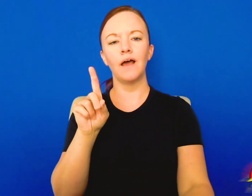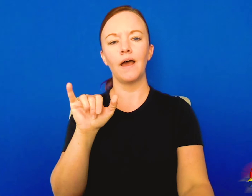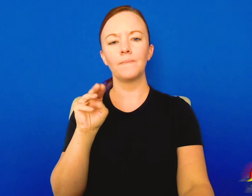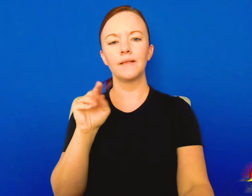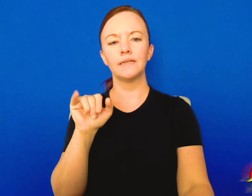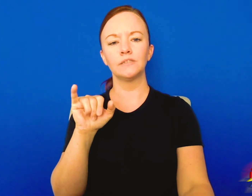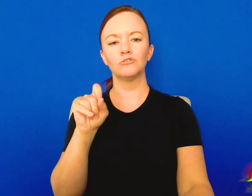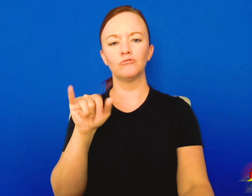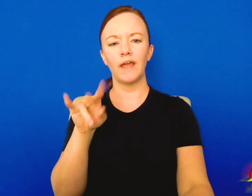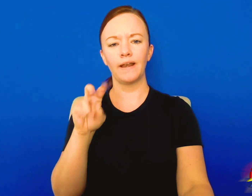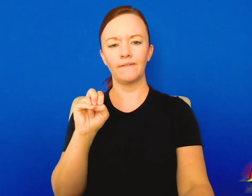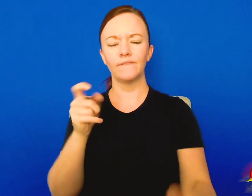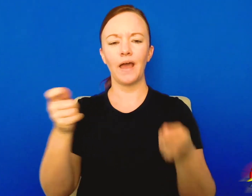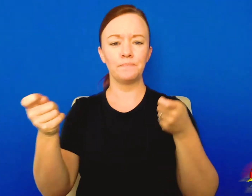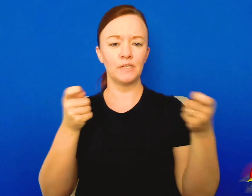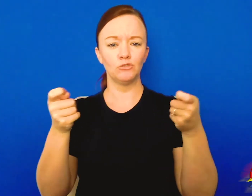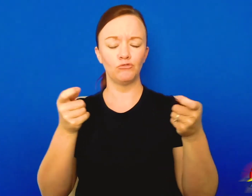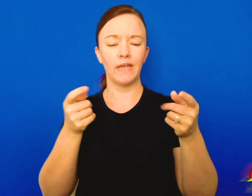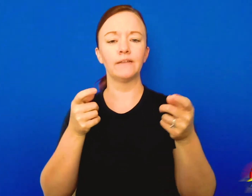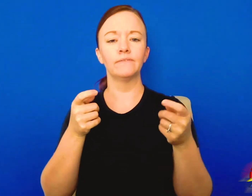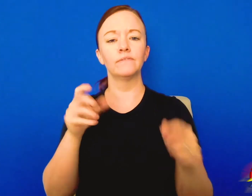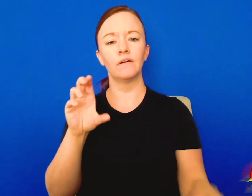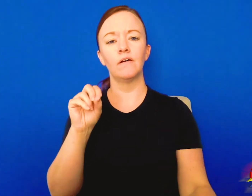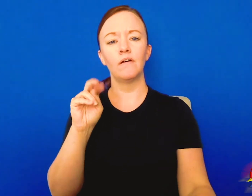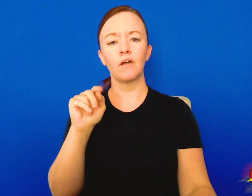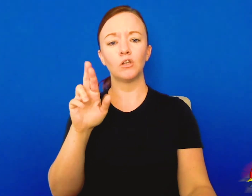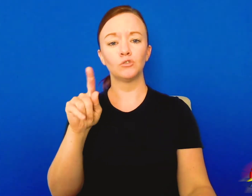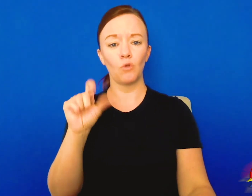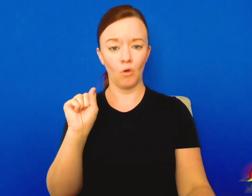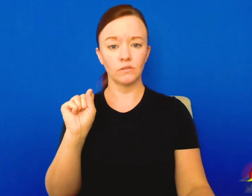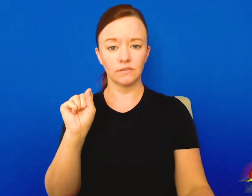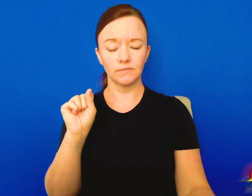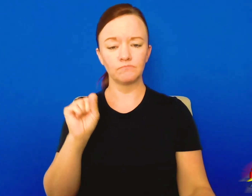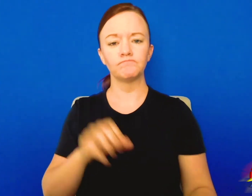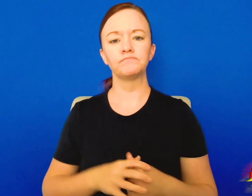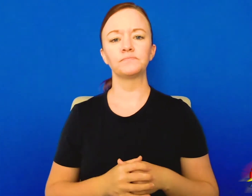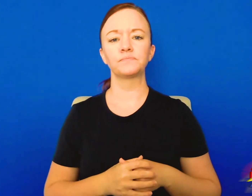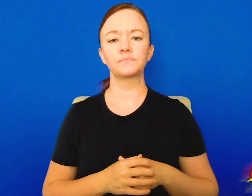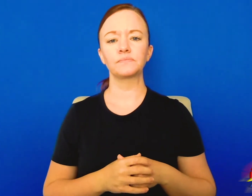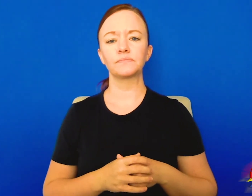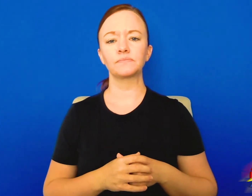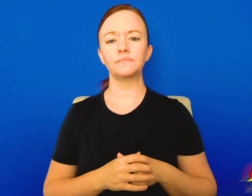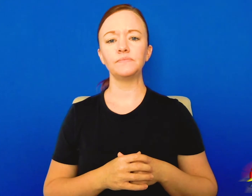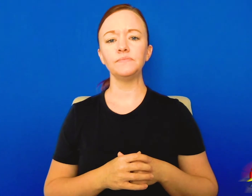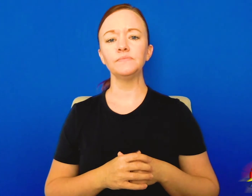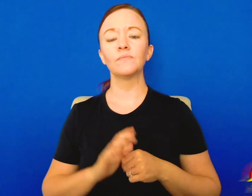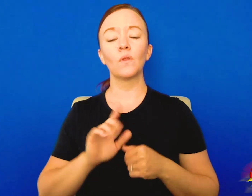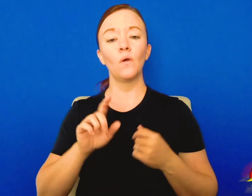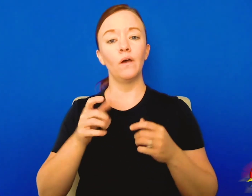WHICH IN RESPONSE TO COVID 19 WE ARE ASKING STAFF TO STAY 6 FEET APART